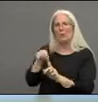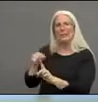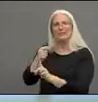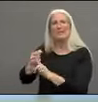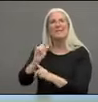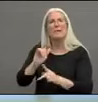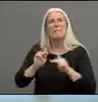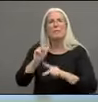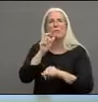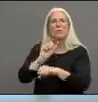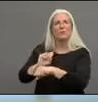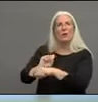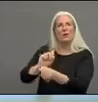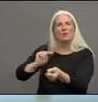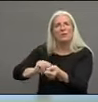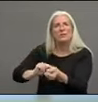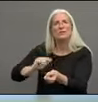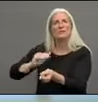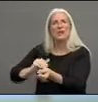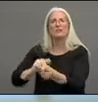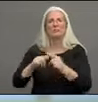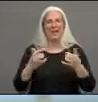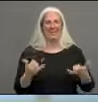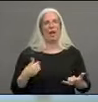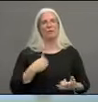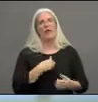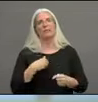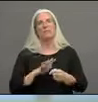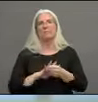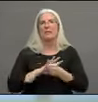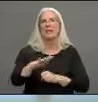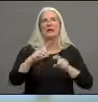everyone to get tested at least once. But there are some groups that we are